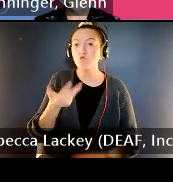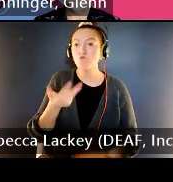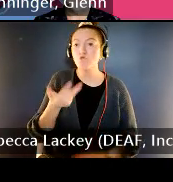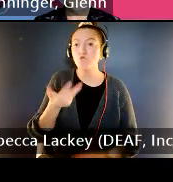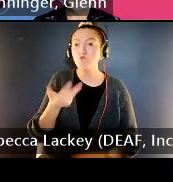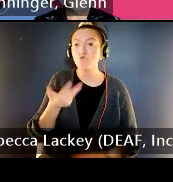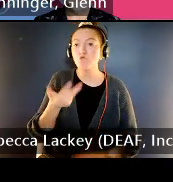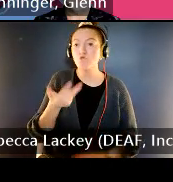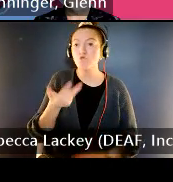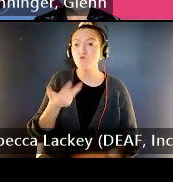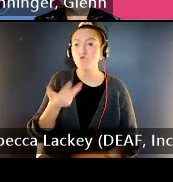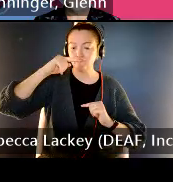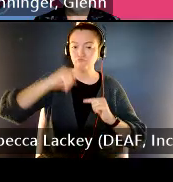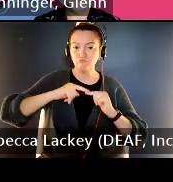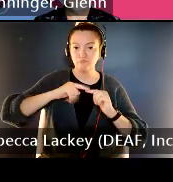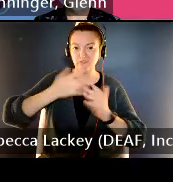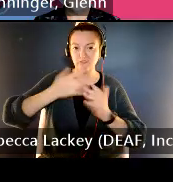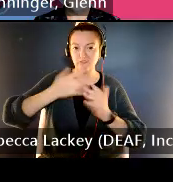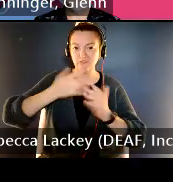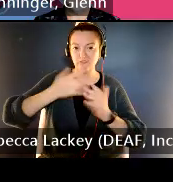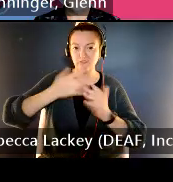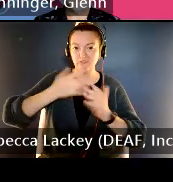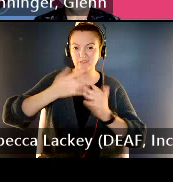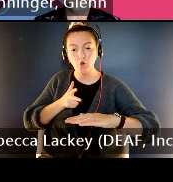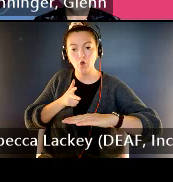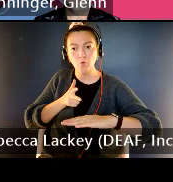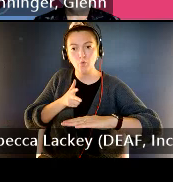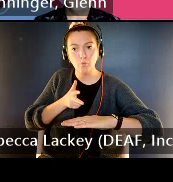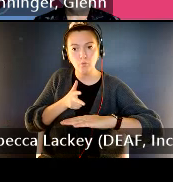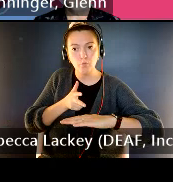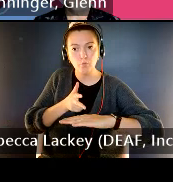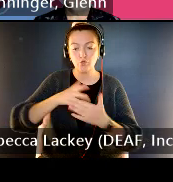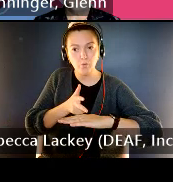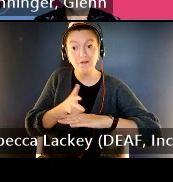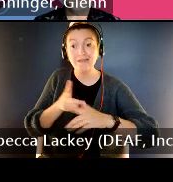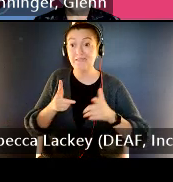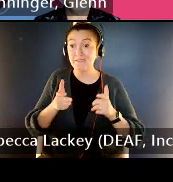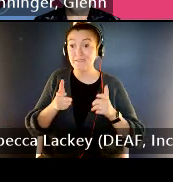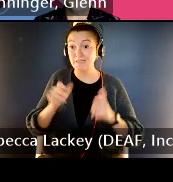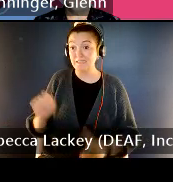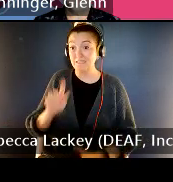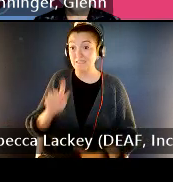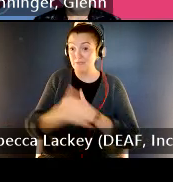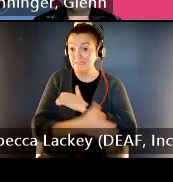You're approaching slowly and the speeds in Saint Louis County on our local